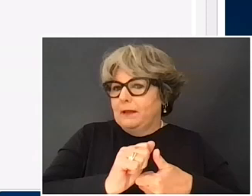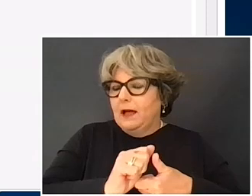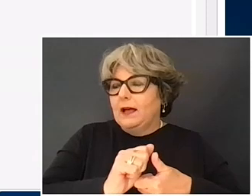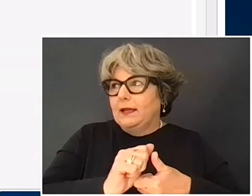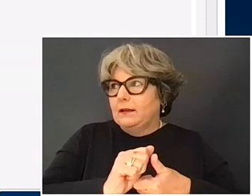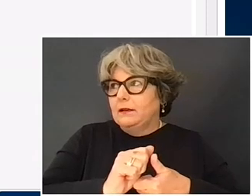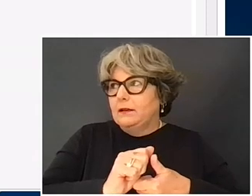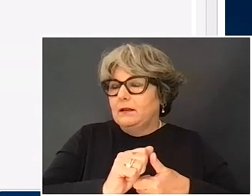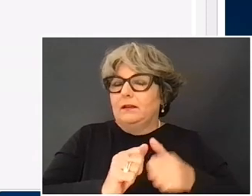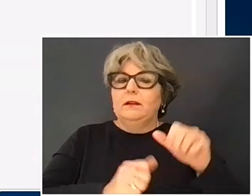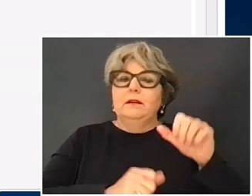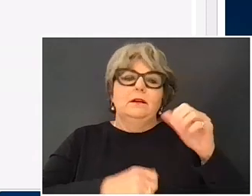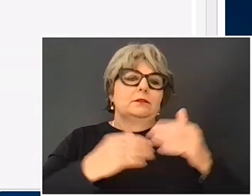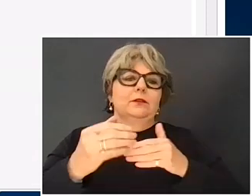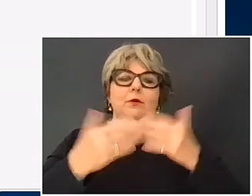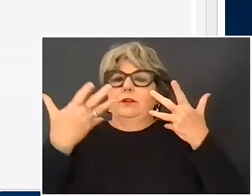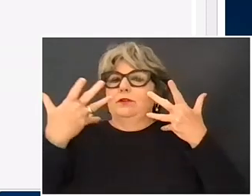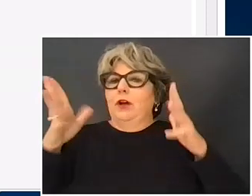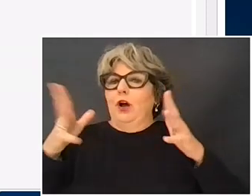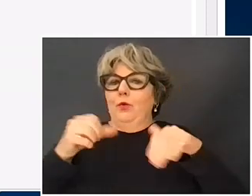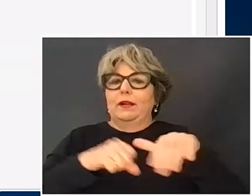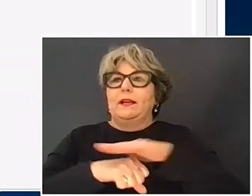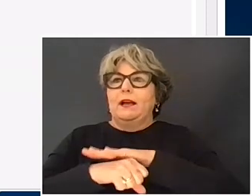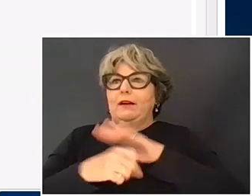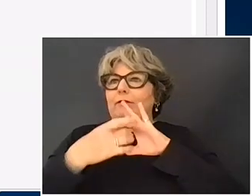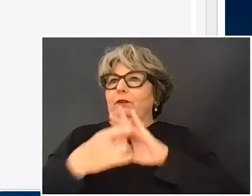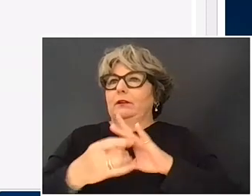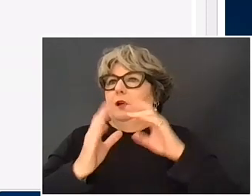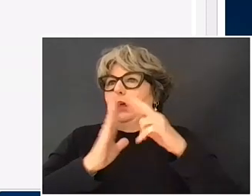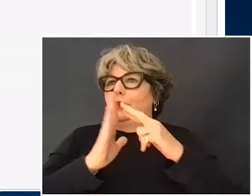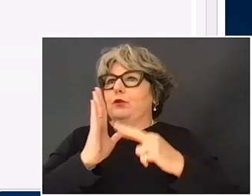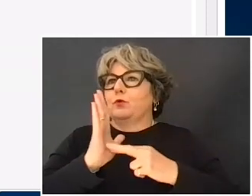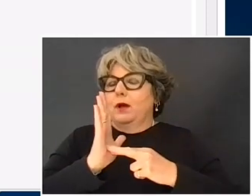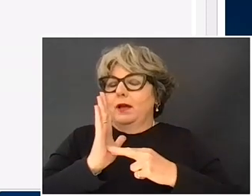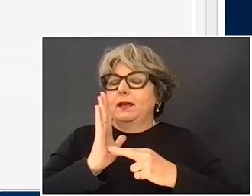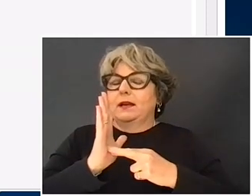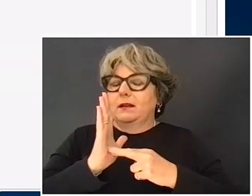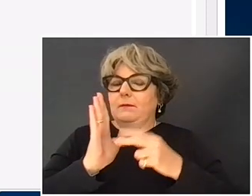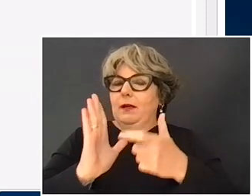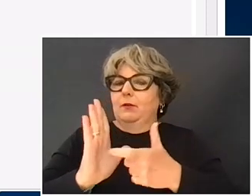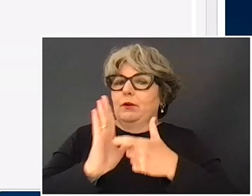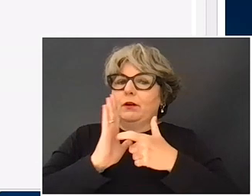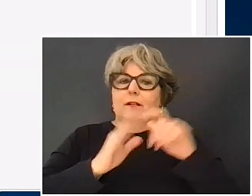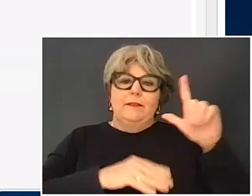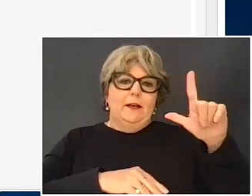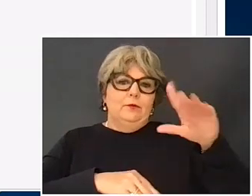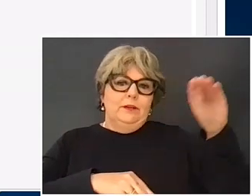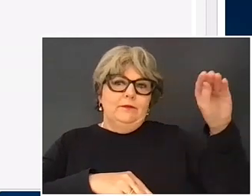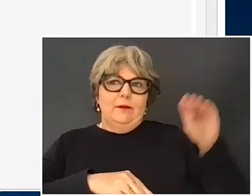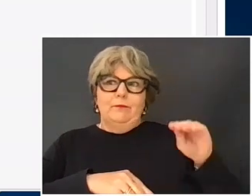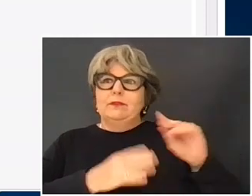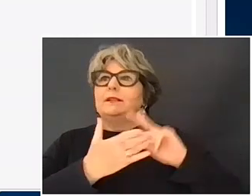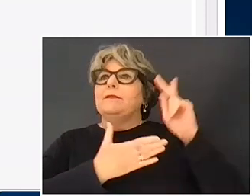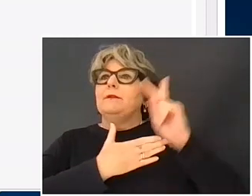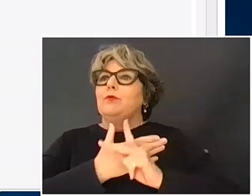whatever's already covered by that requirement. The 25% of a program. So we'd have to look back at what that